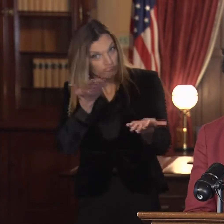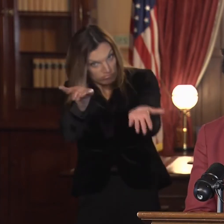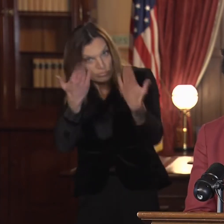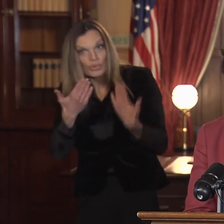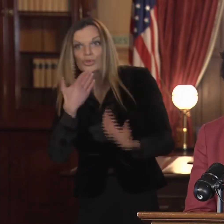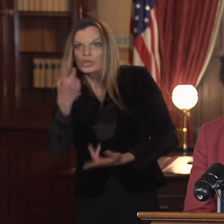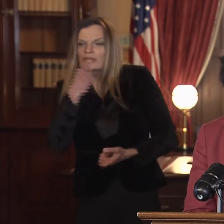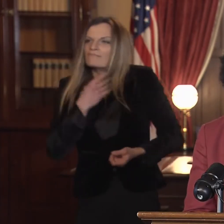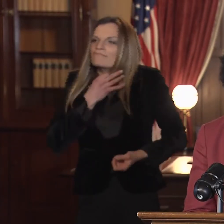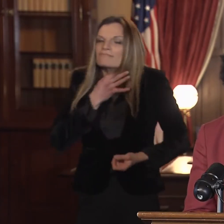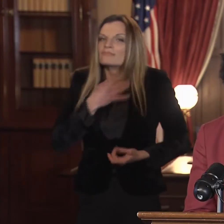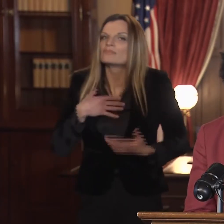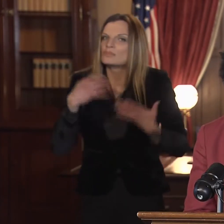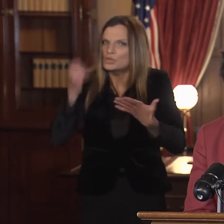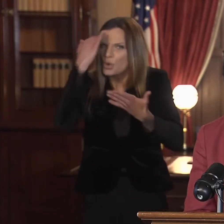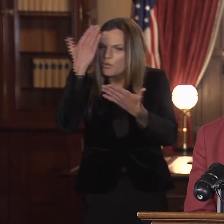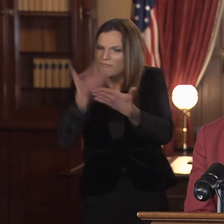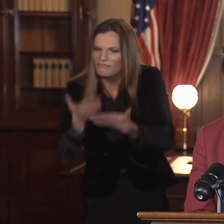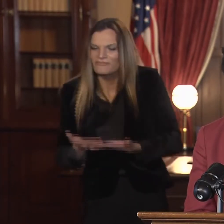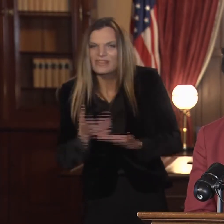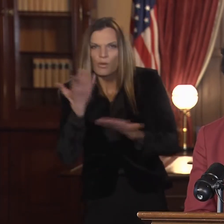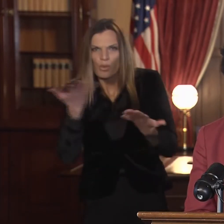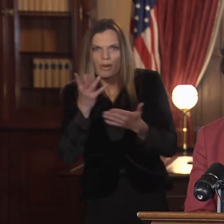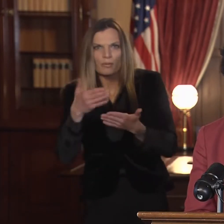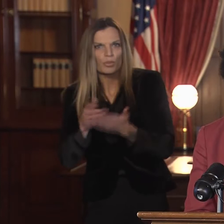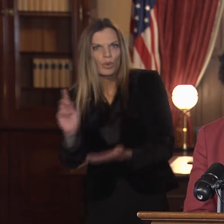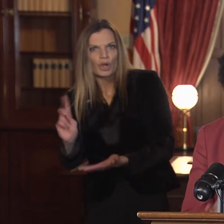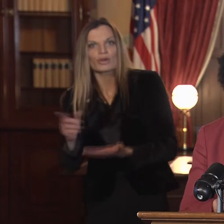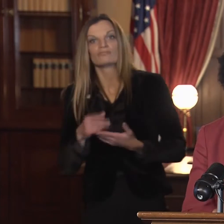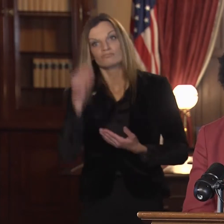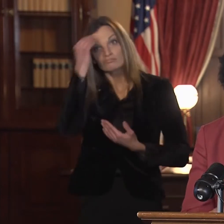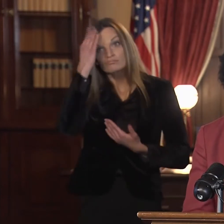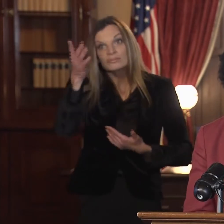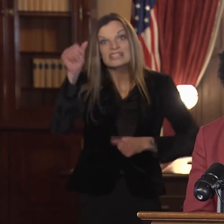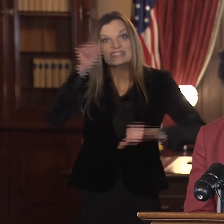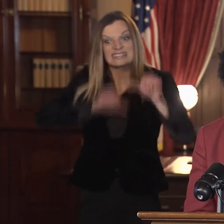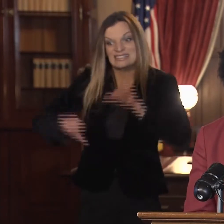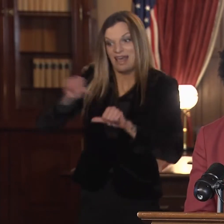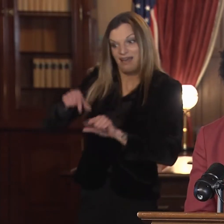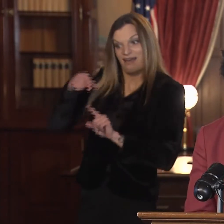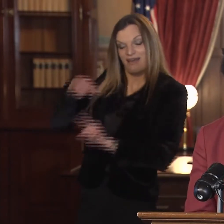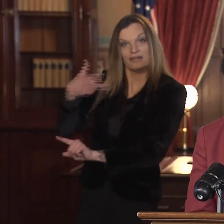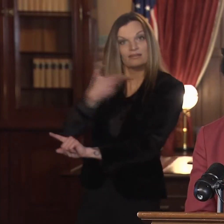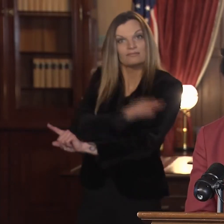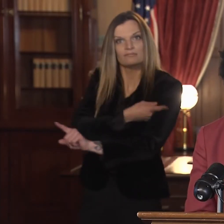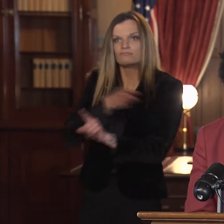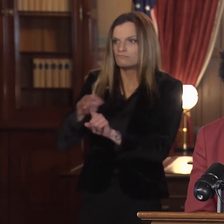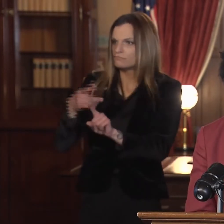QUESTIONS ABOUT THE VACCINE. IT'S GOOD TO ASK QUESTIONS AND IMPORTANT THAT YOU KNOW THE